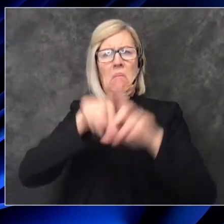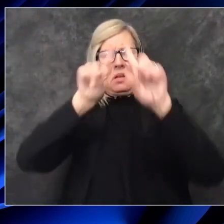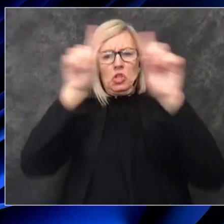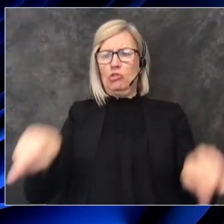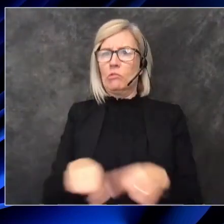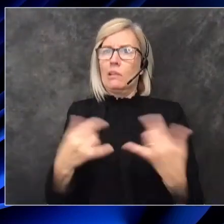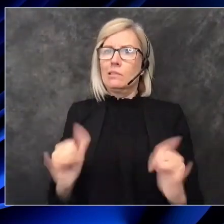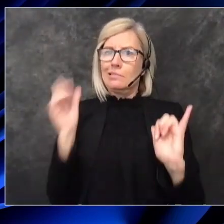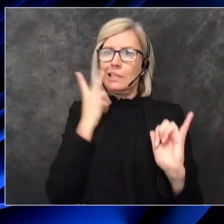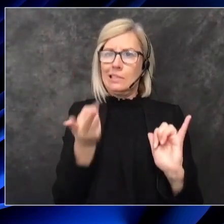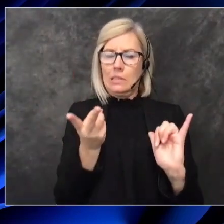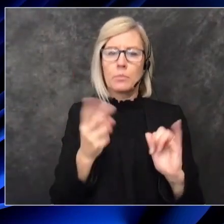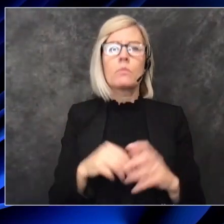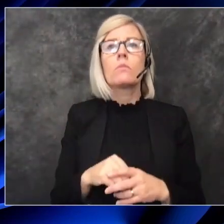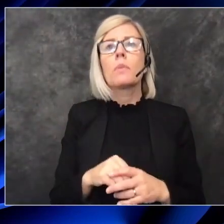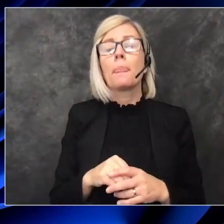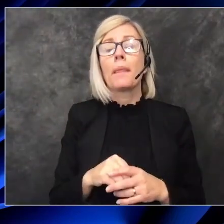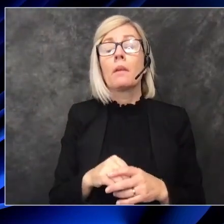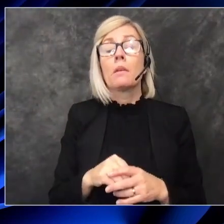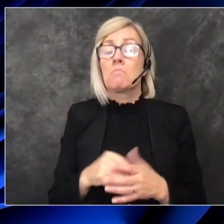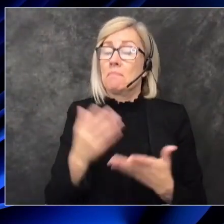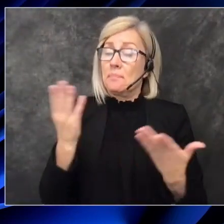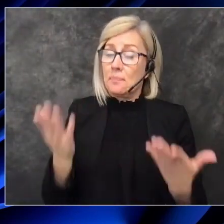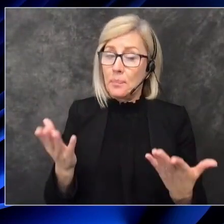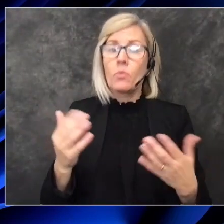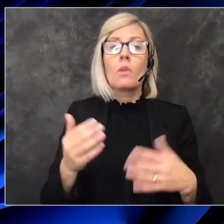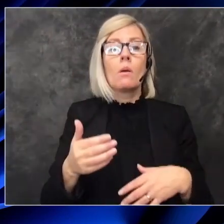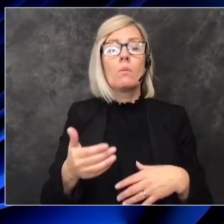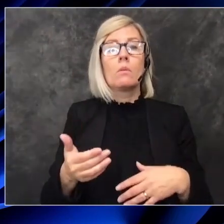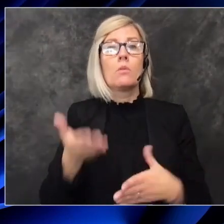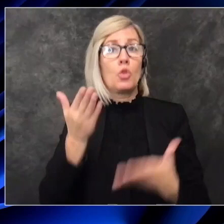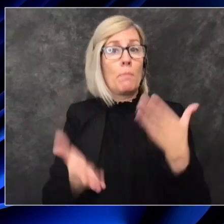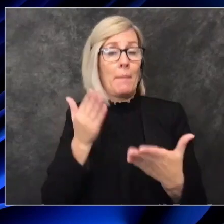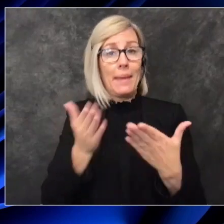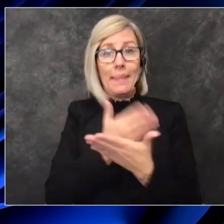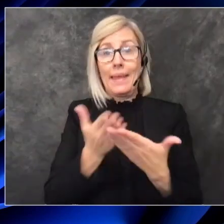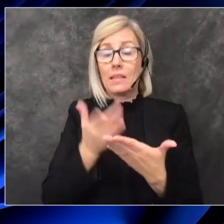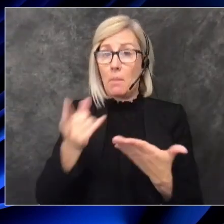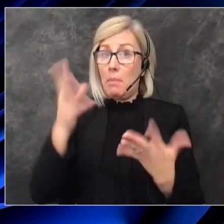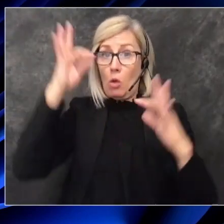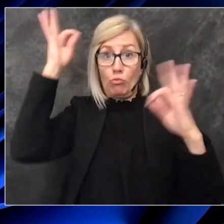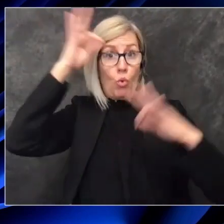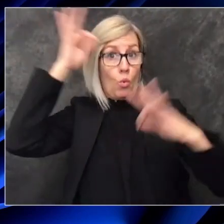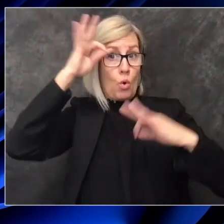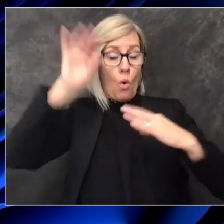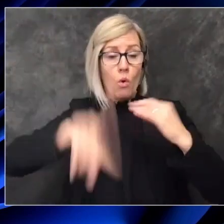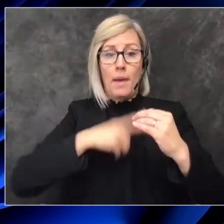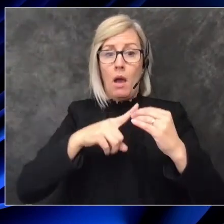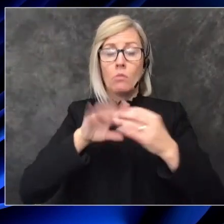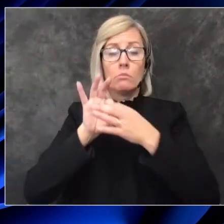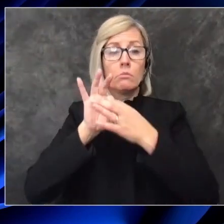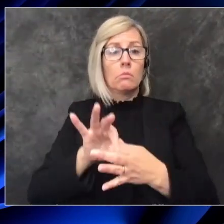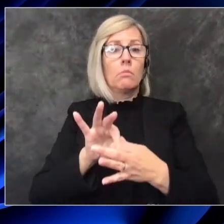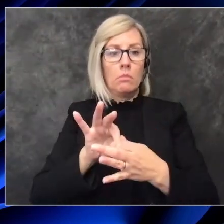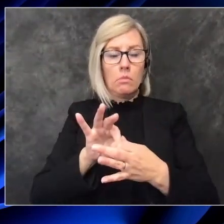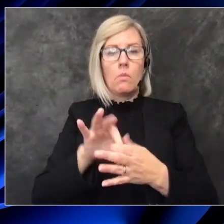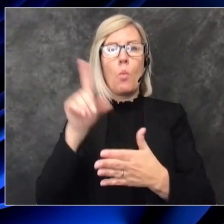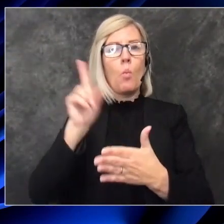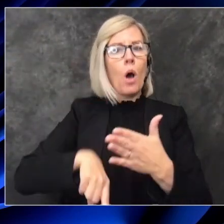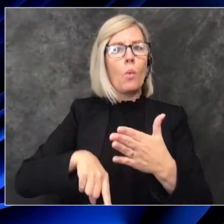There might be things, by the way, that you may not know about in terms of what was in later versions of Windows 10,